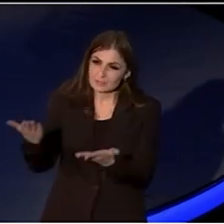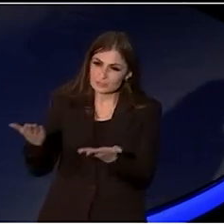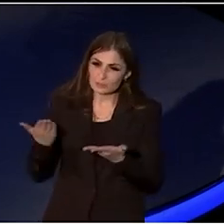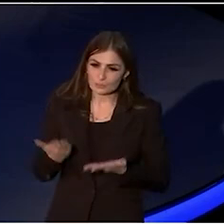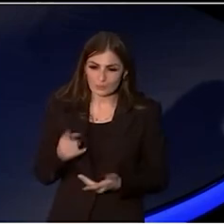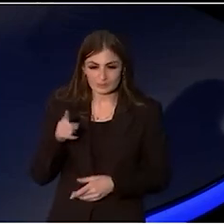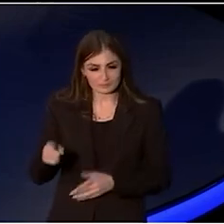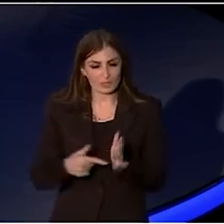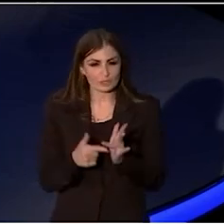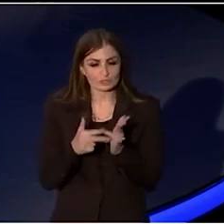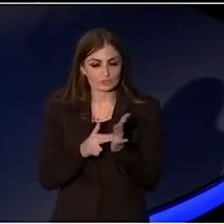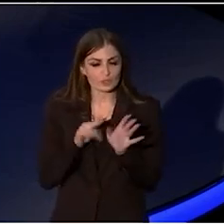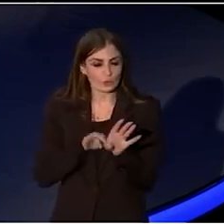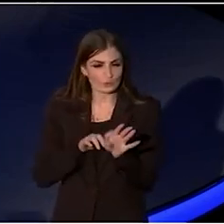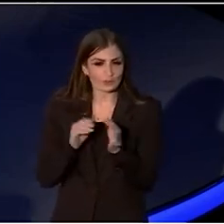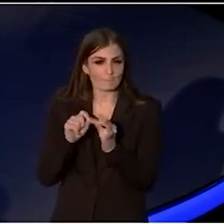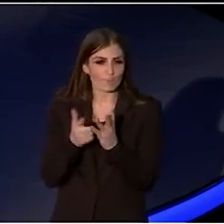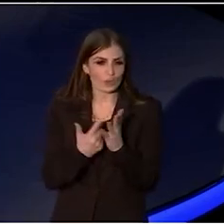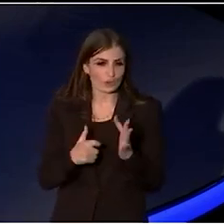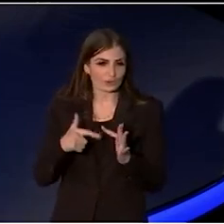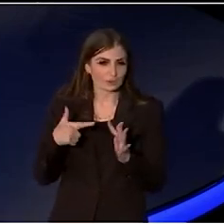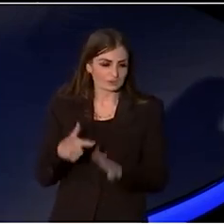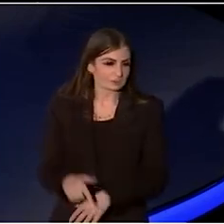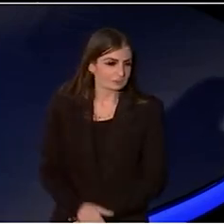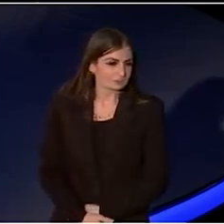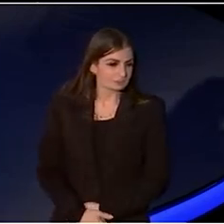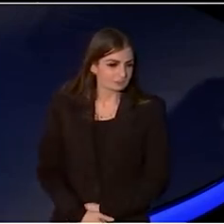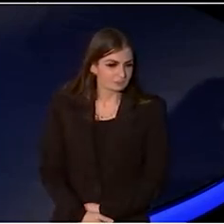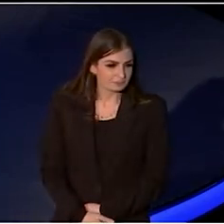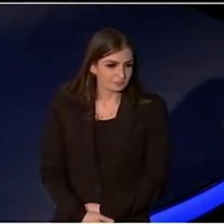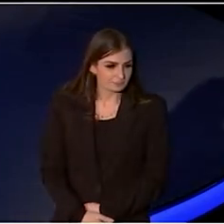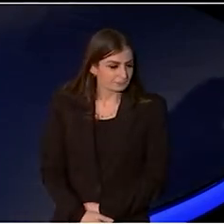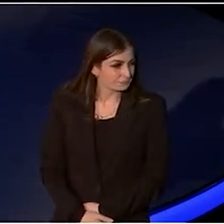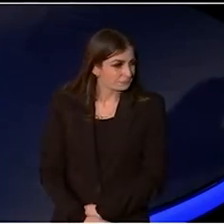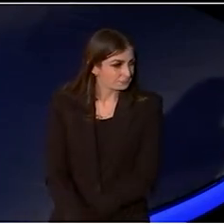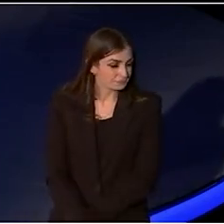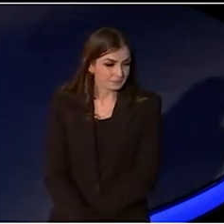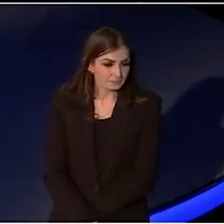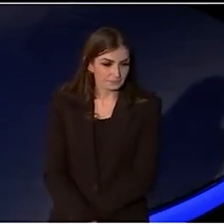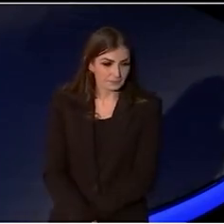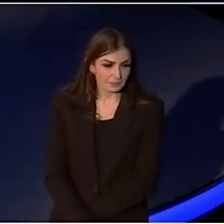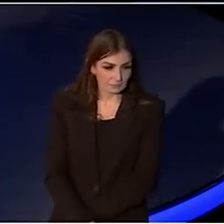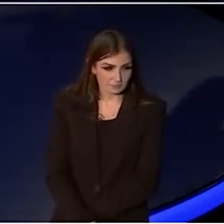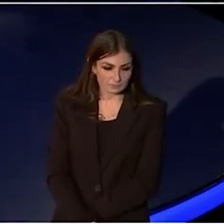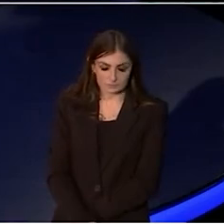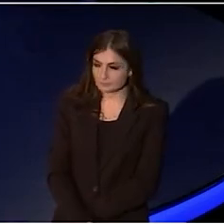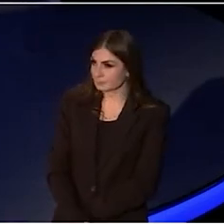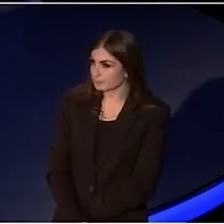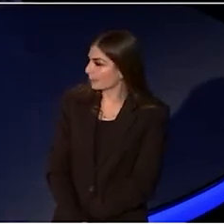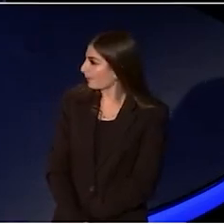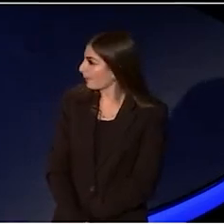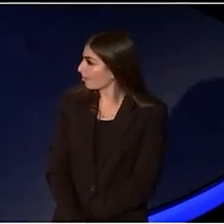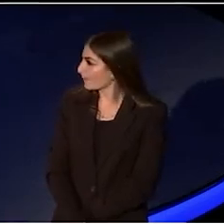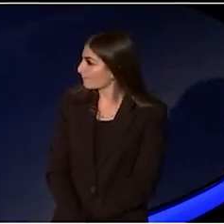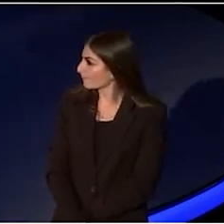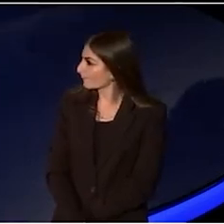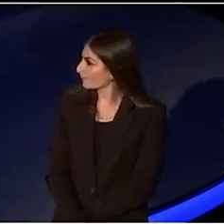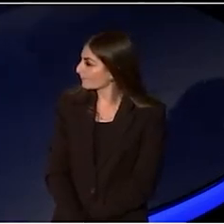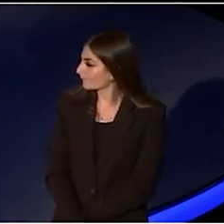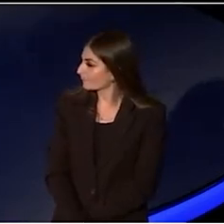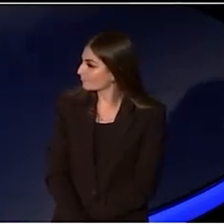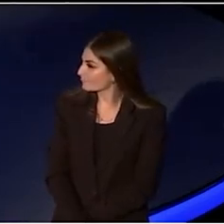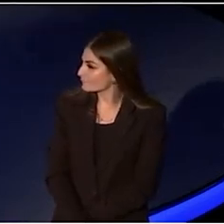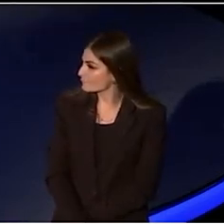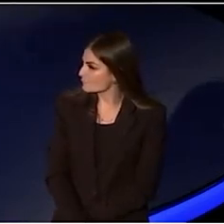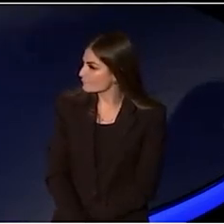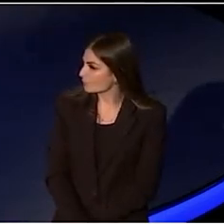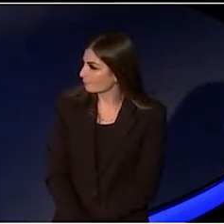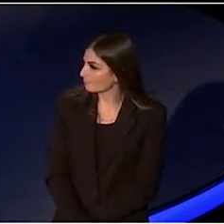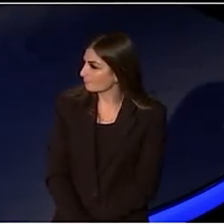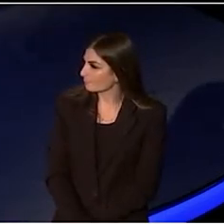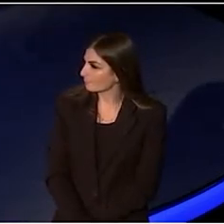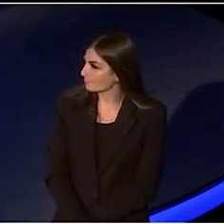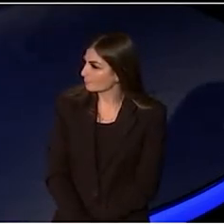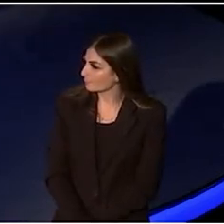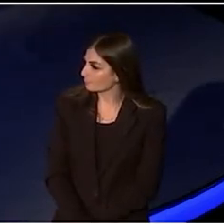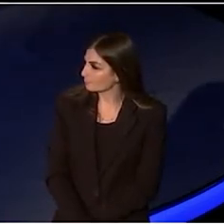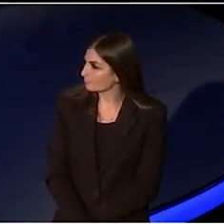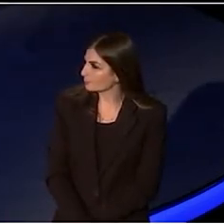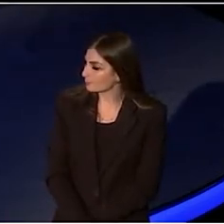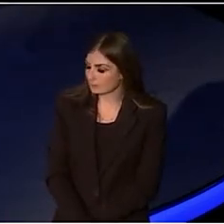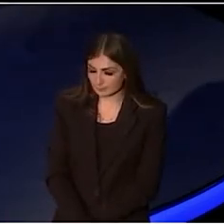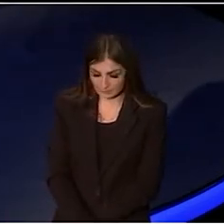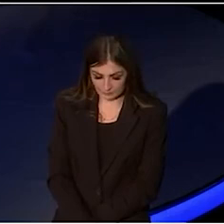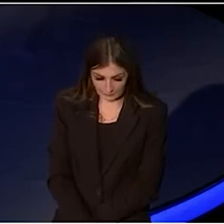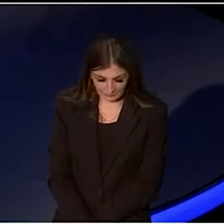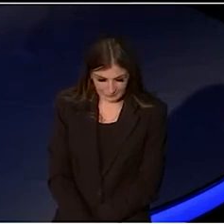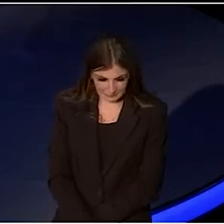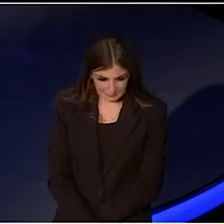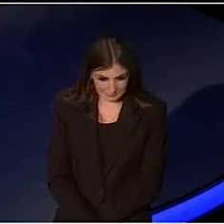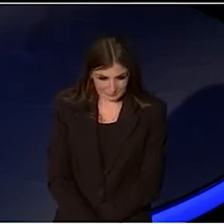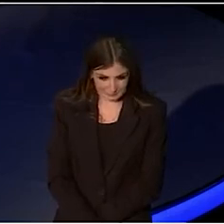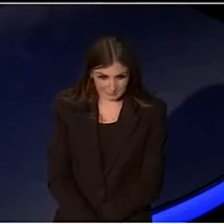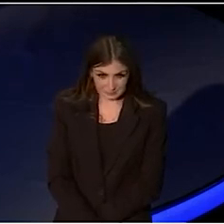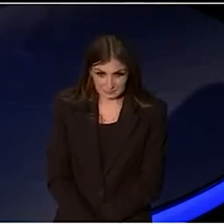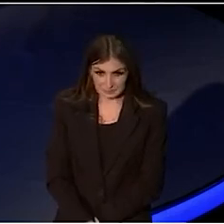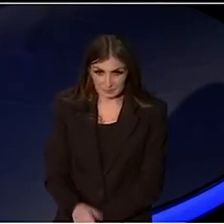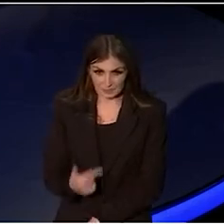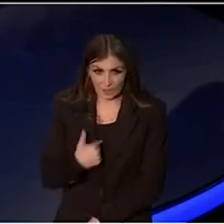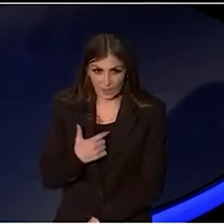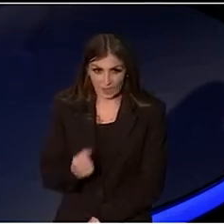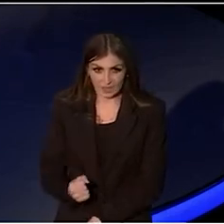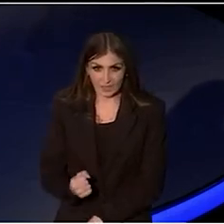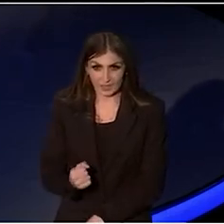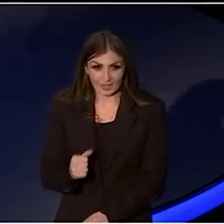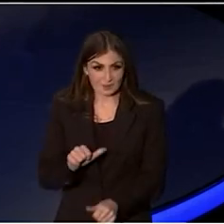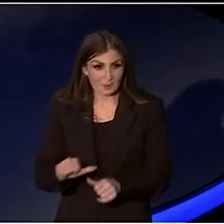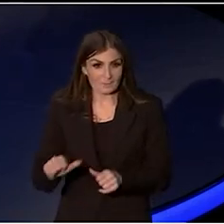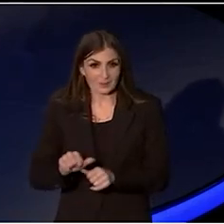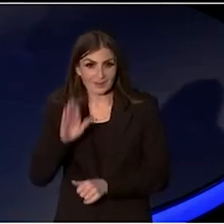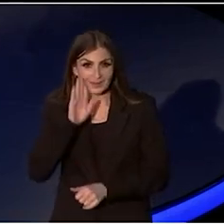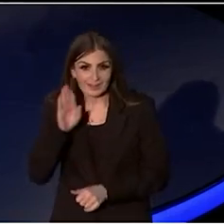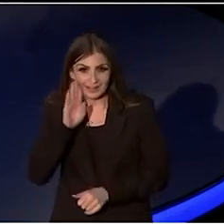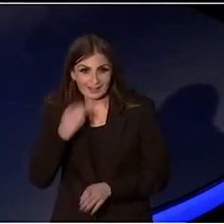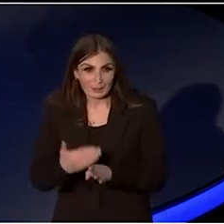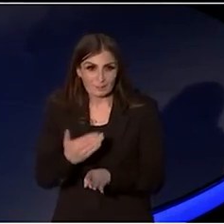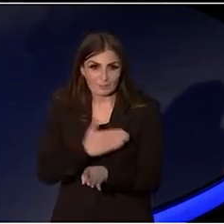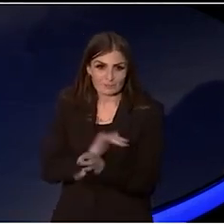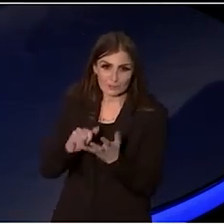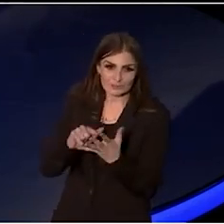I had more voice before I heard that. That was beautiful.